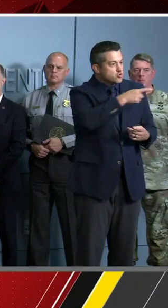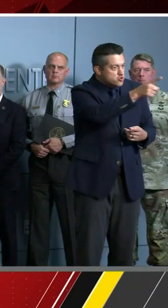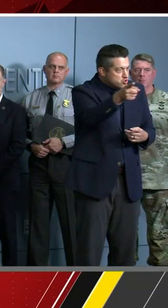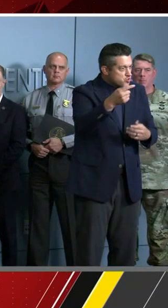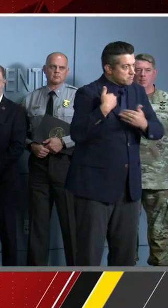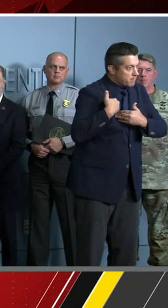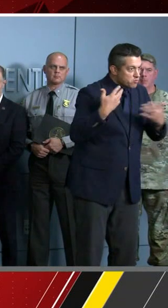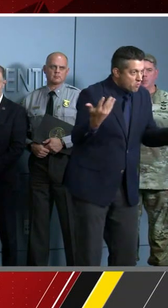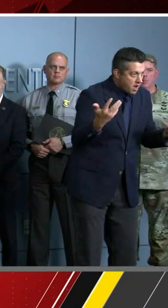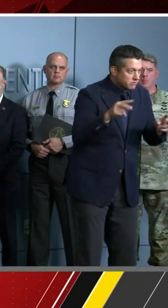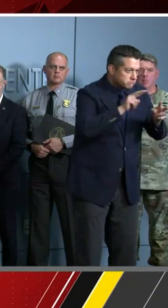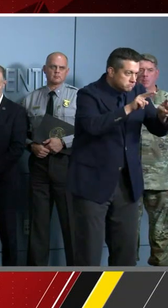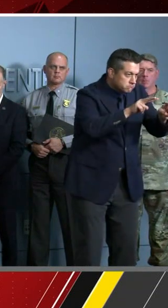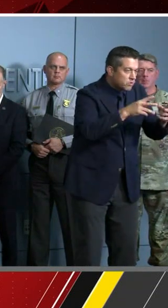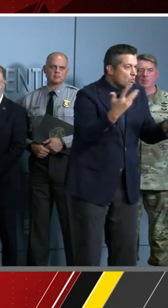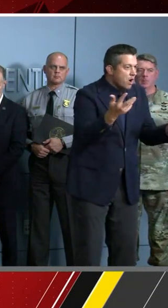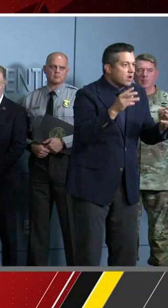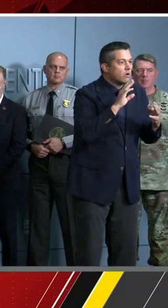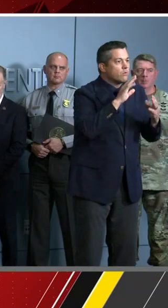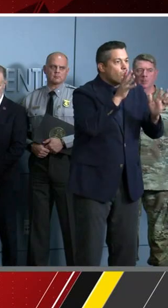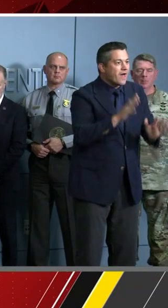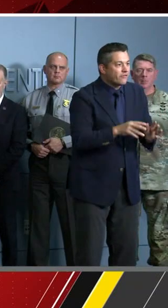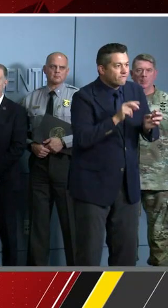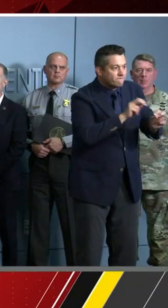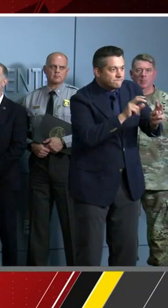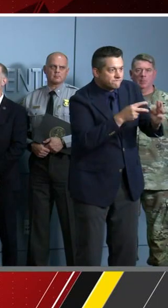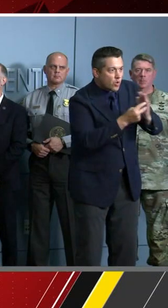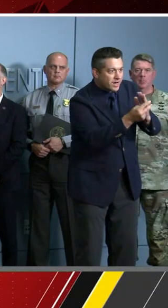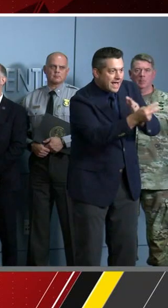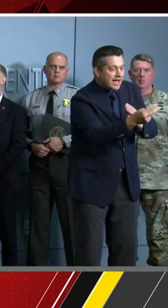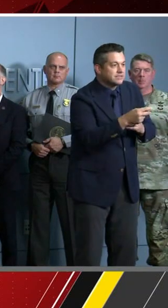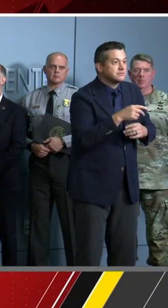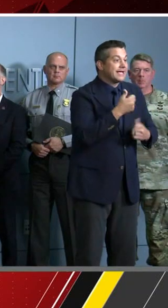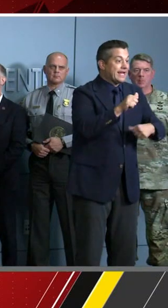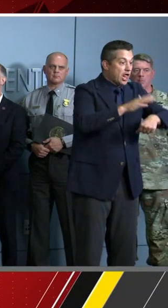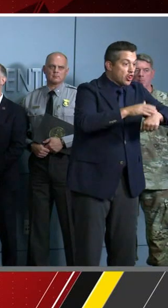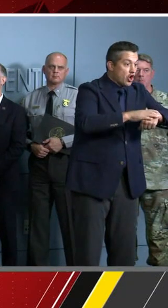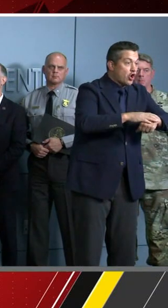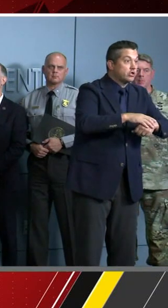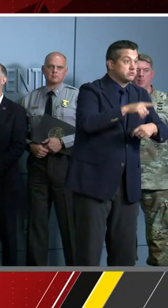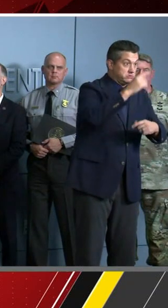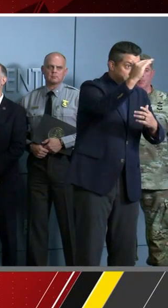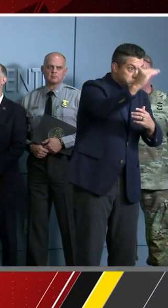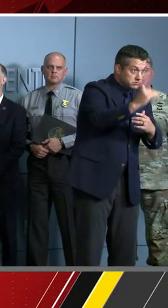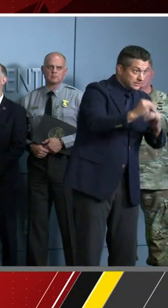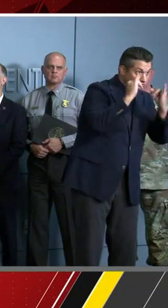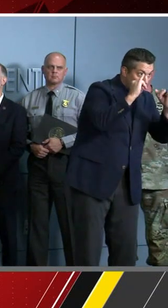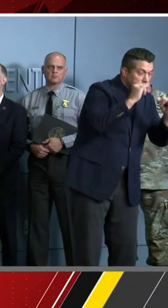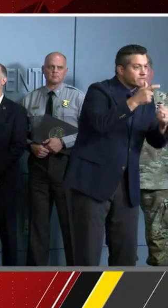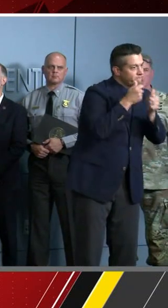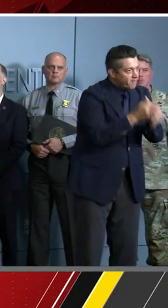forecast and have multiple ways to receive weather alerts and warnings for follow any